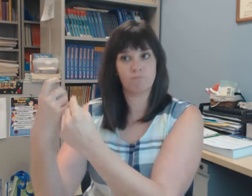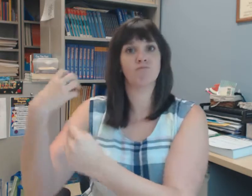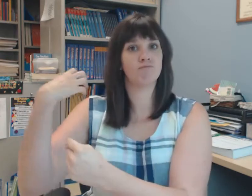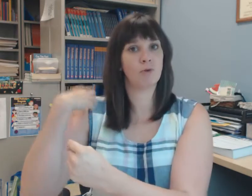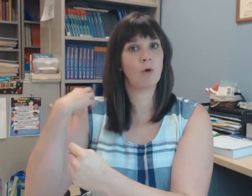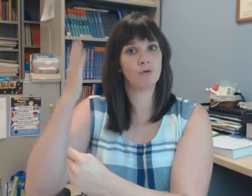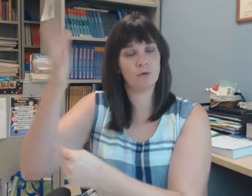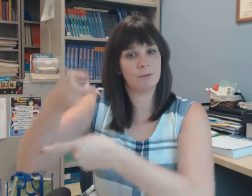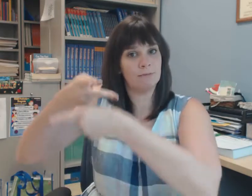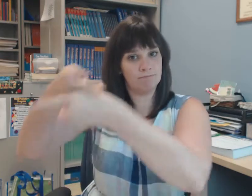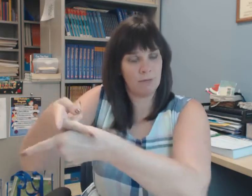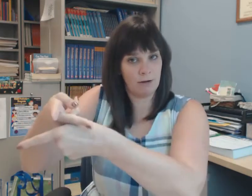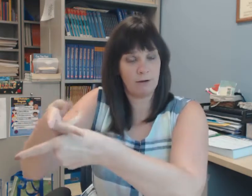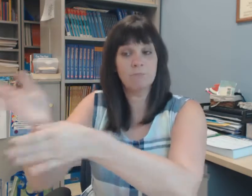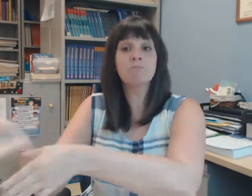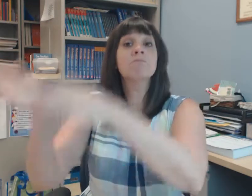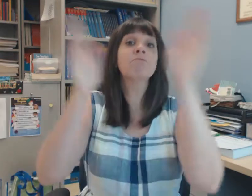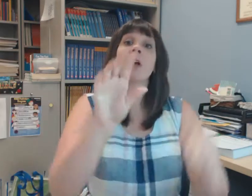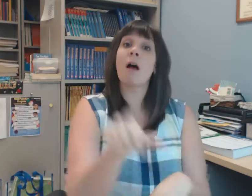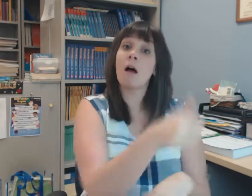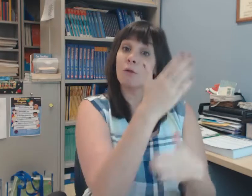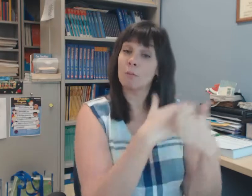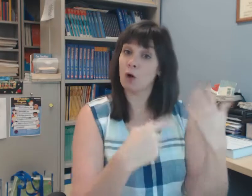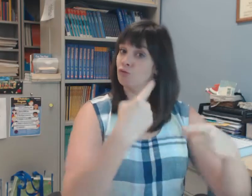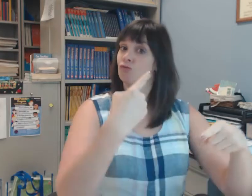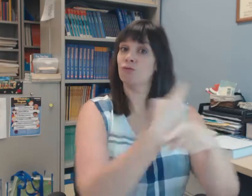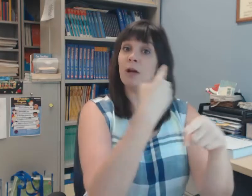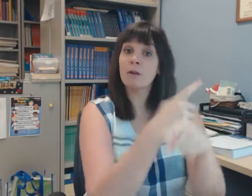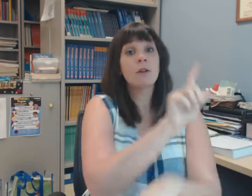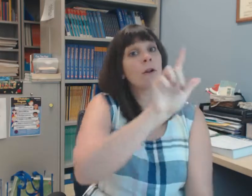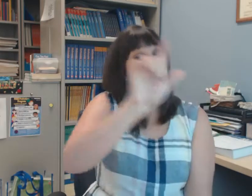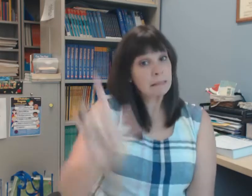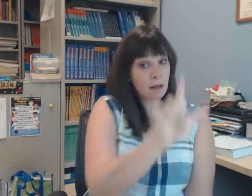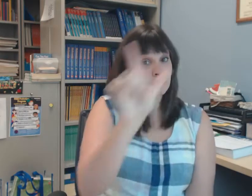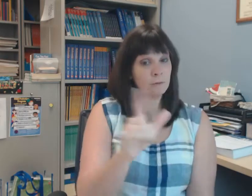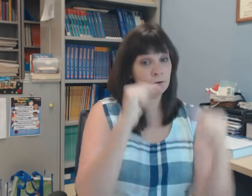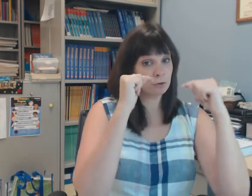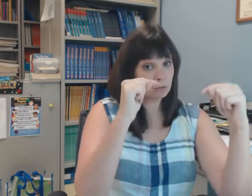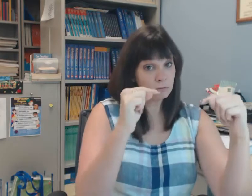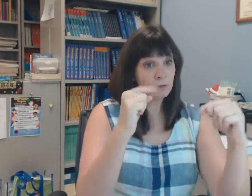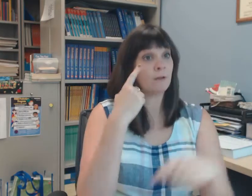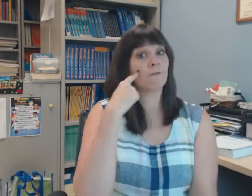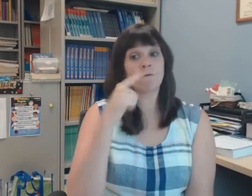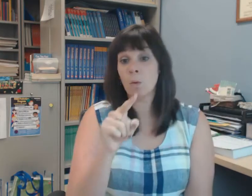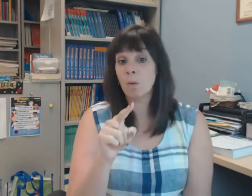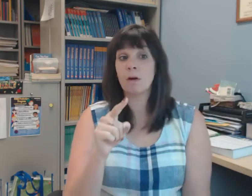The coaches will take care of that. The other is regular library tutoring.